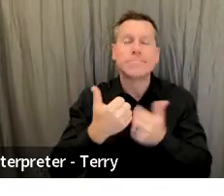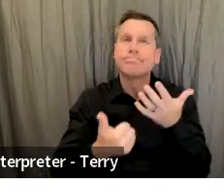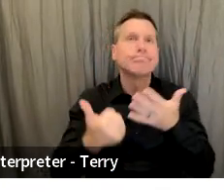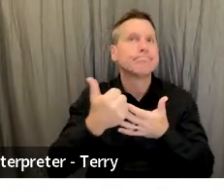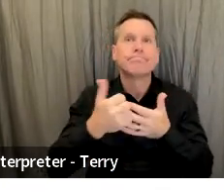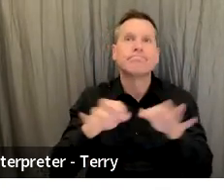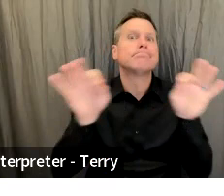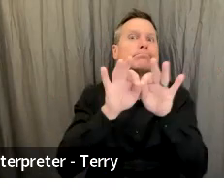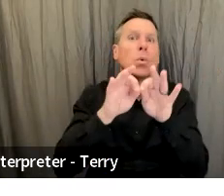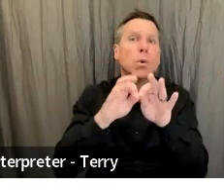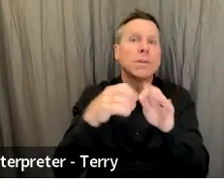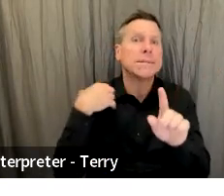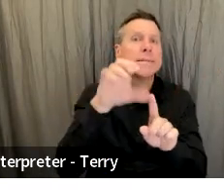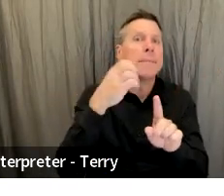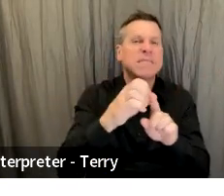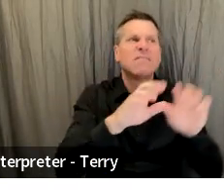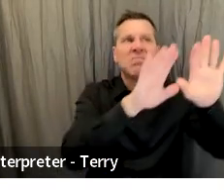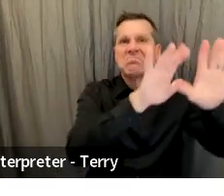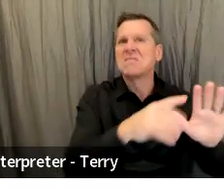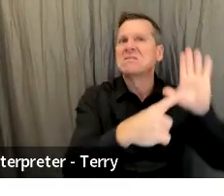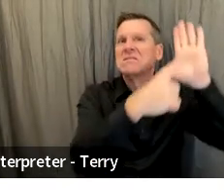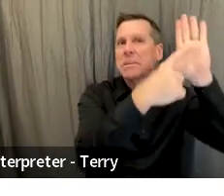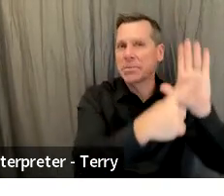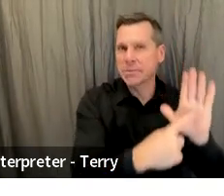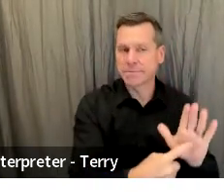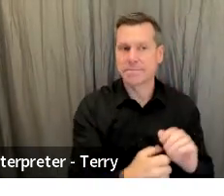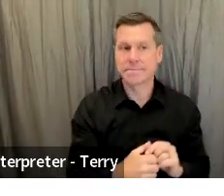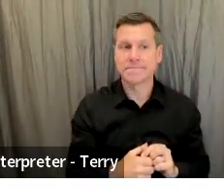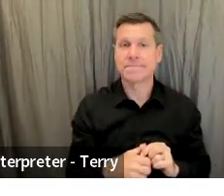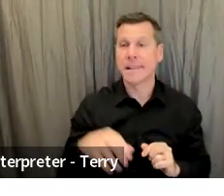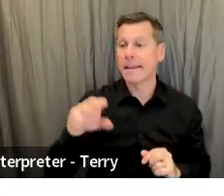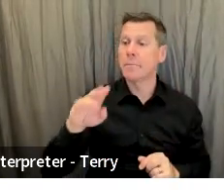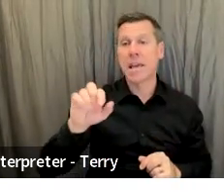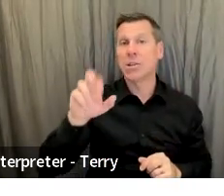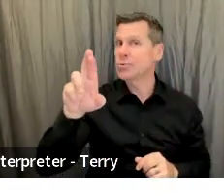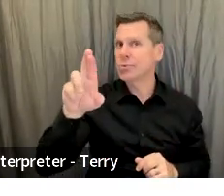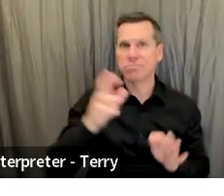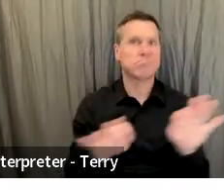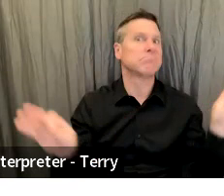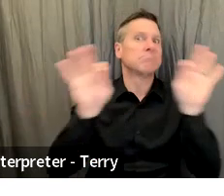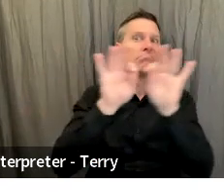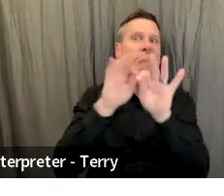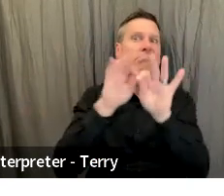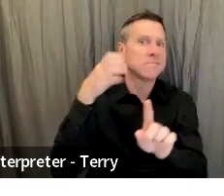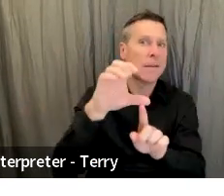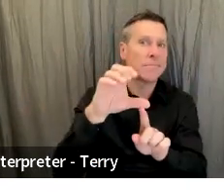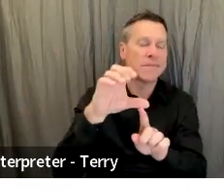So what we did for the plug of course was we took the major assignments that are part of the English one day C.R.